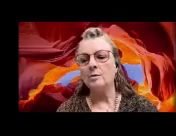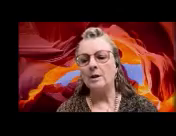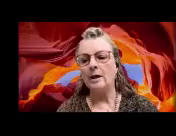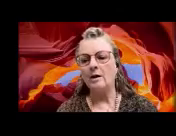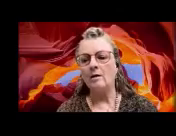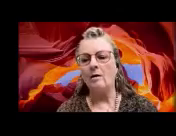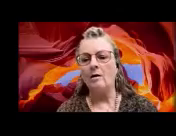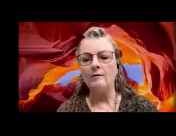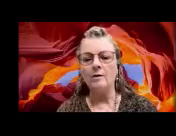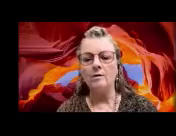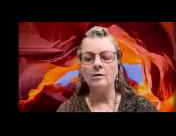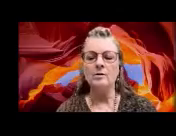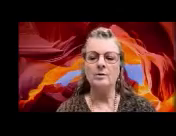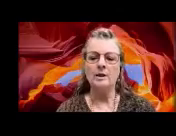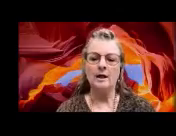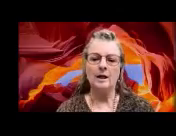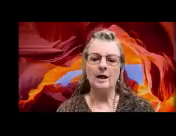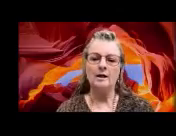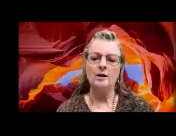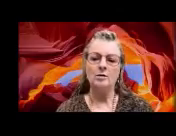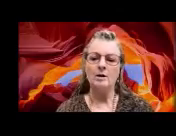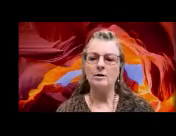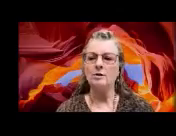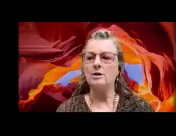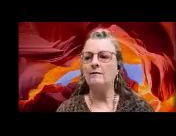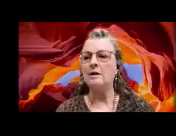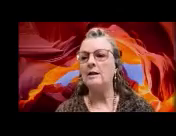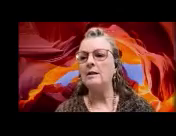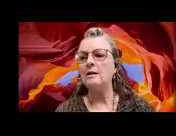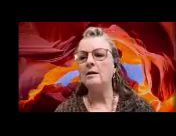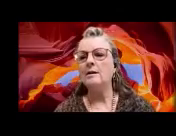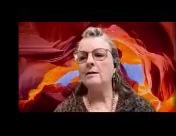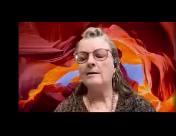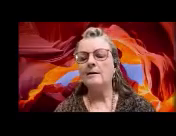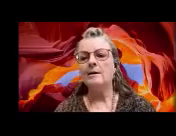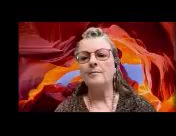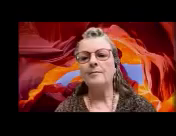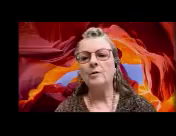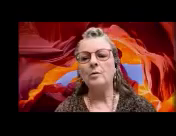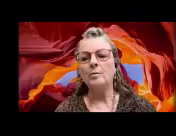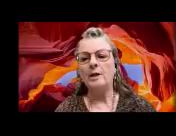to be like all of the girls were in that IQ under 70 group, and